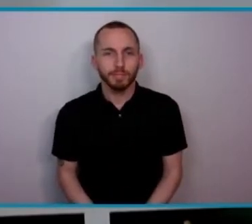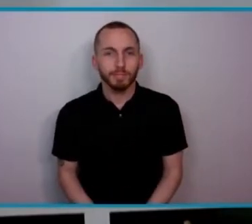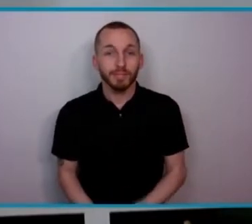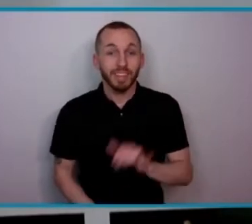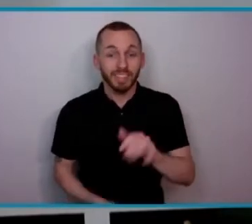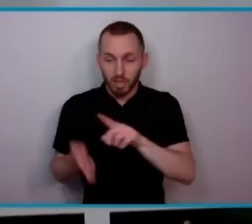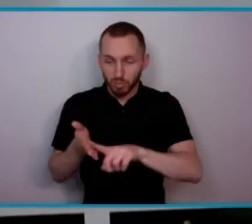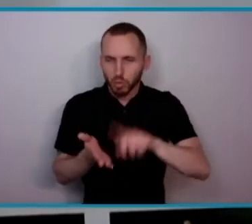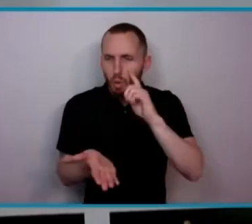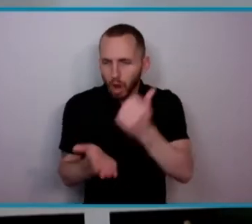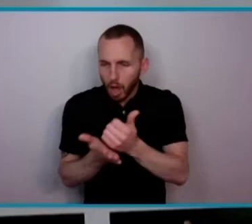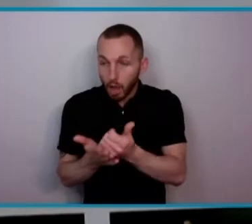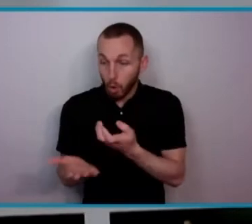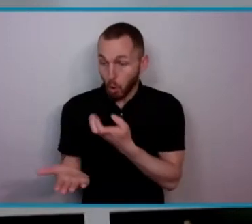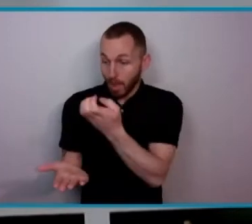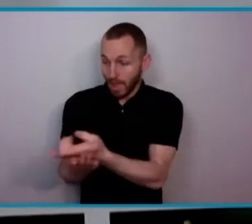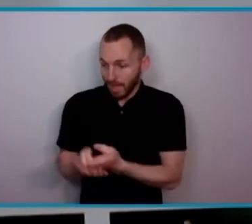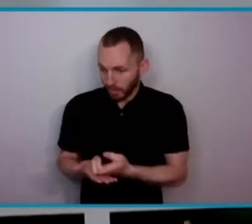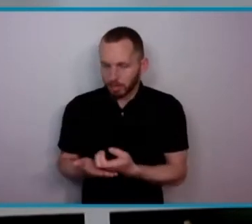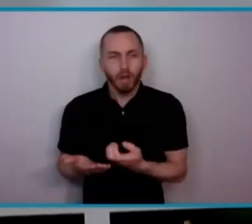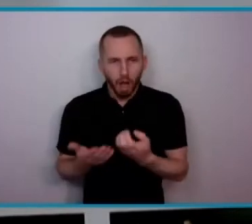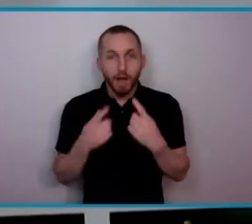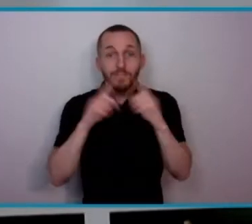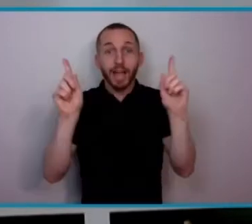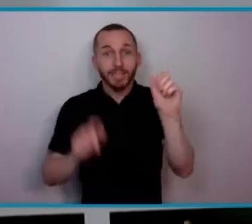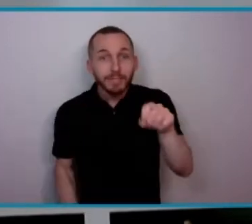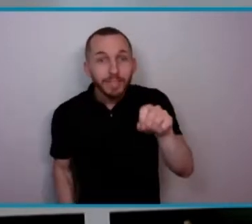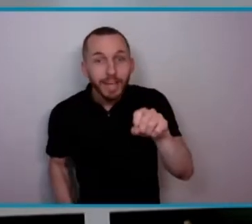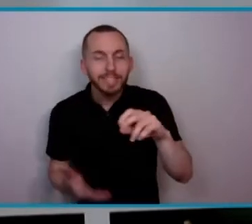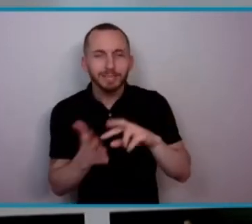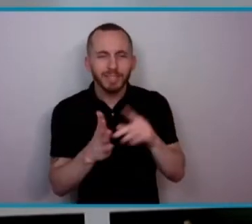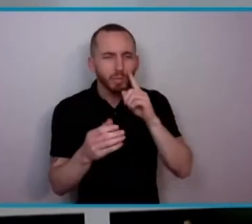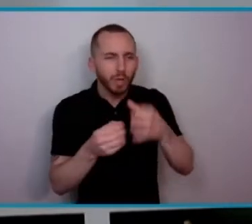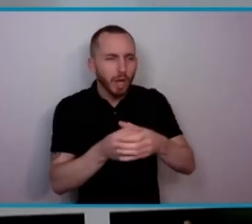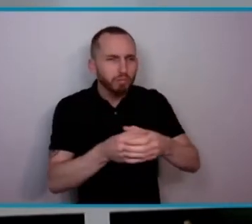then gradually build the evidence base from there.